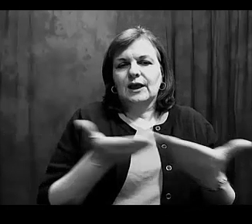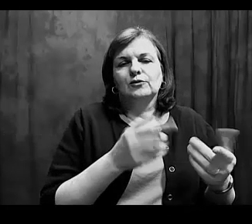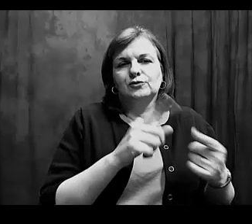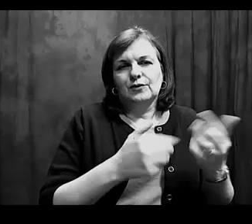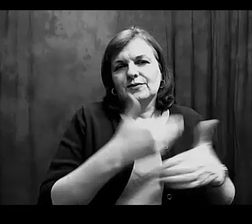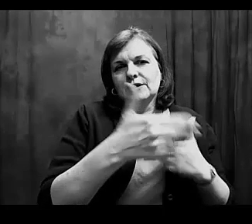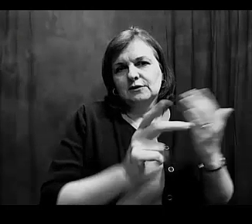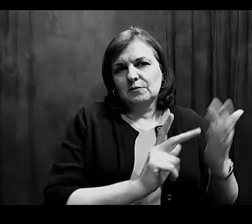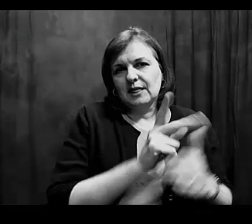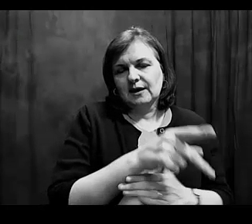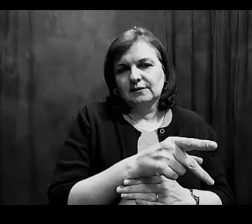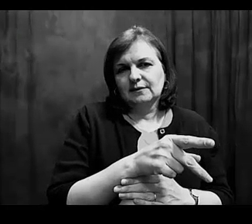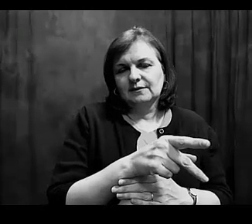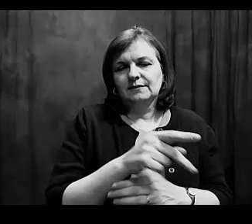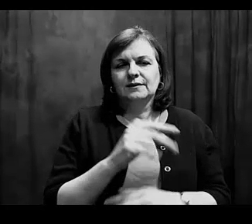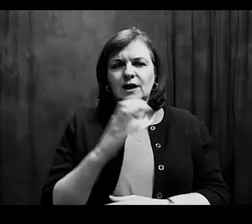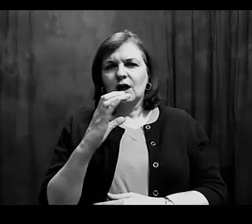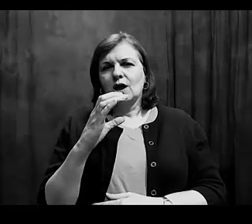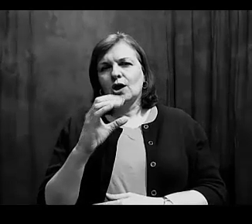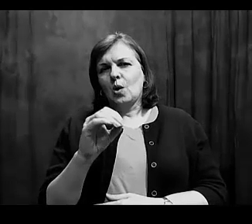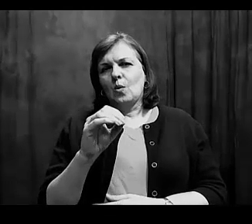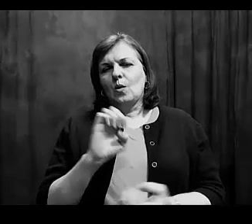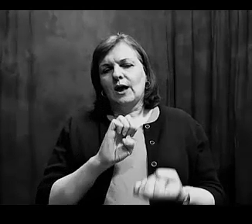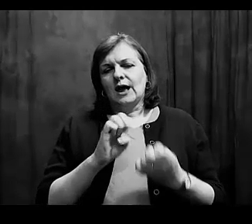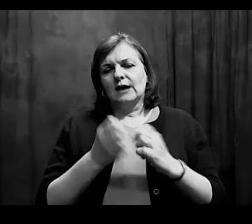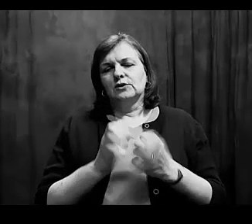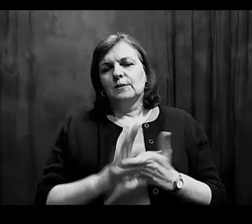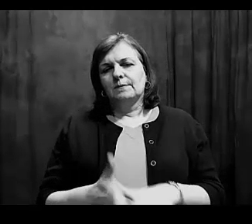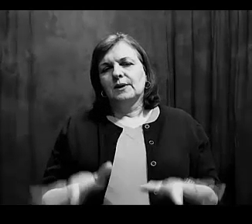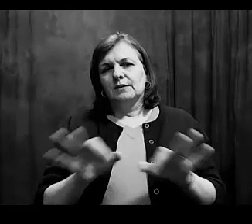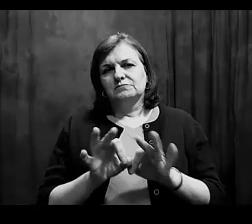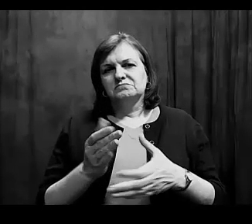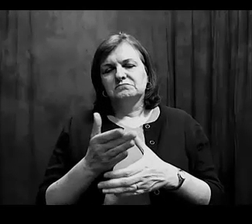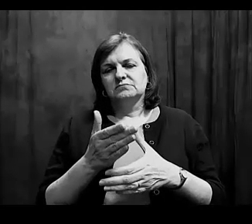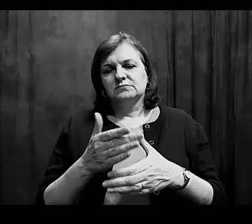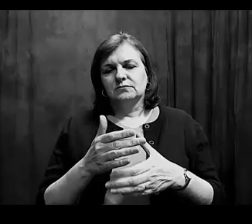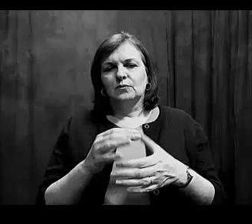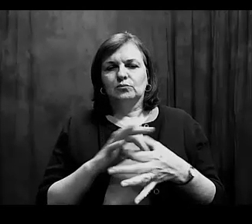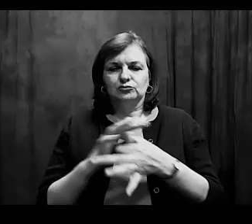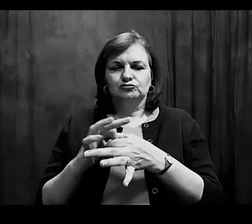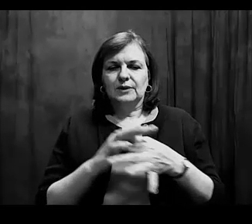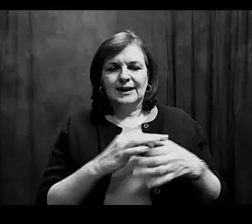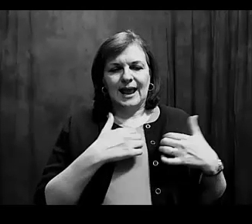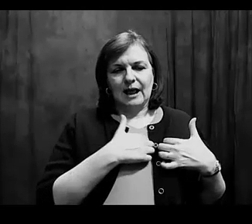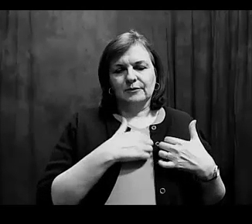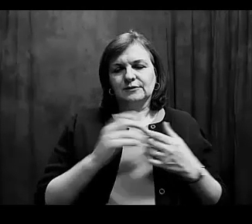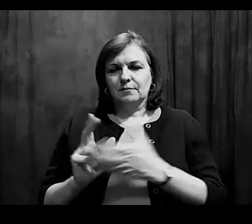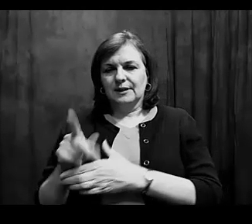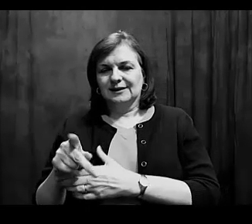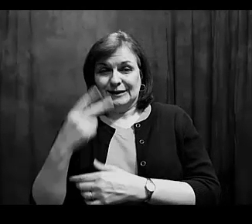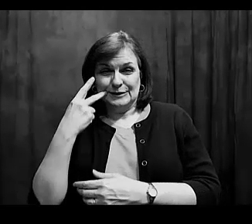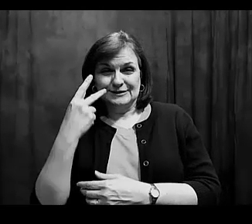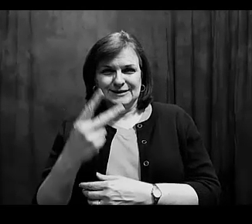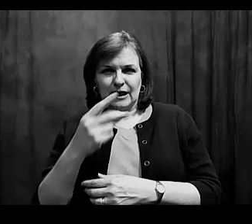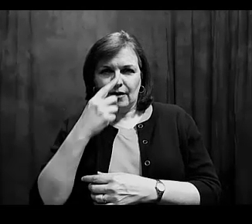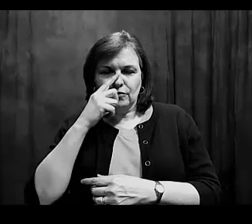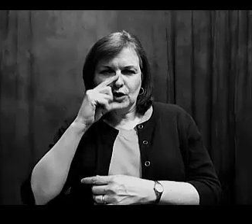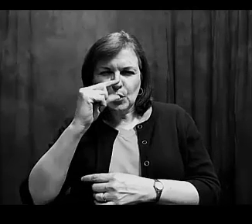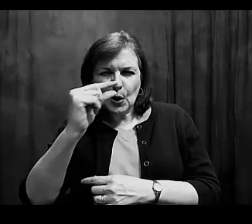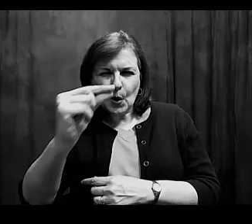becomes very important between plants and animals you can see here look at the nose on this guy!!!